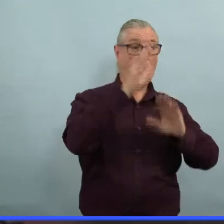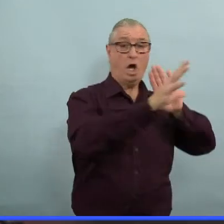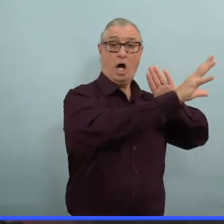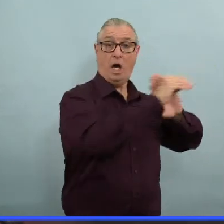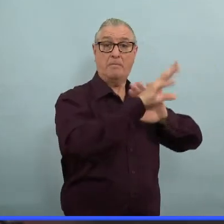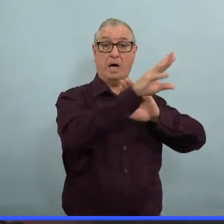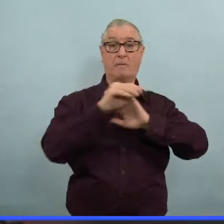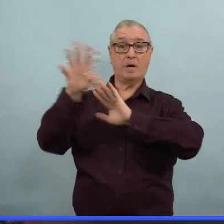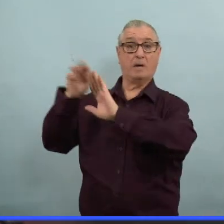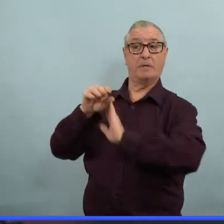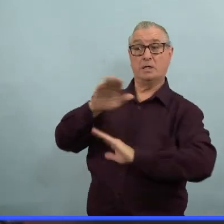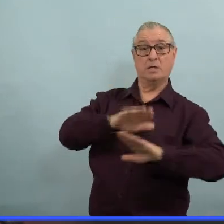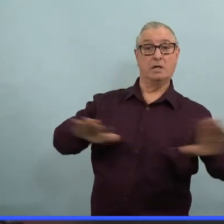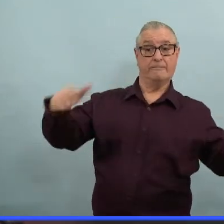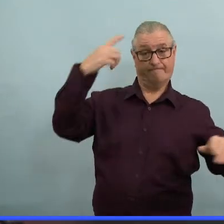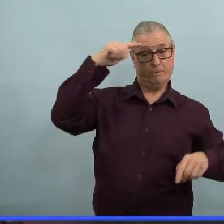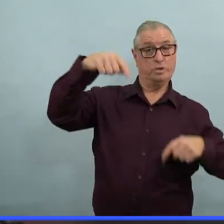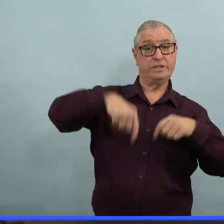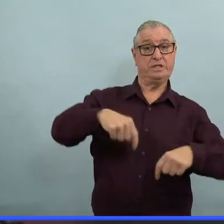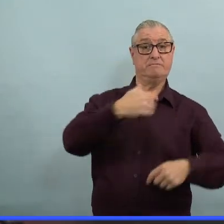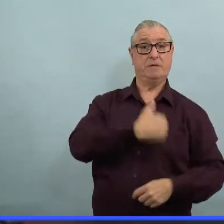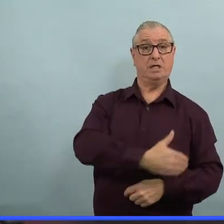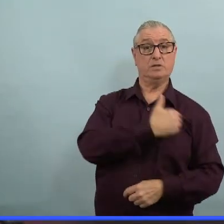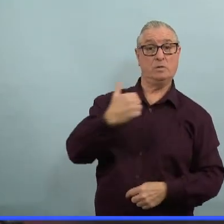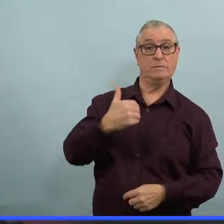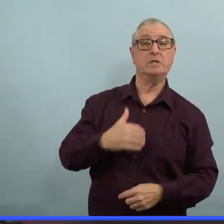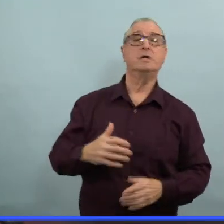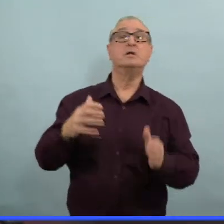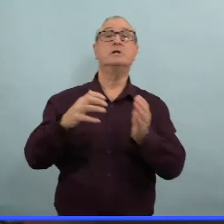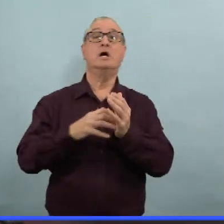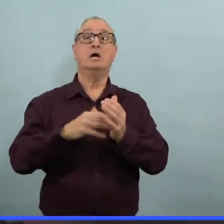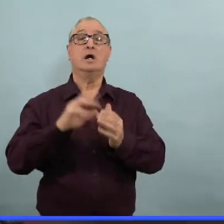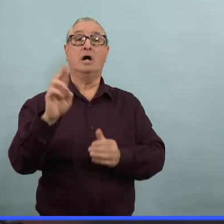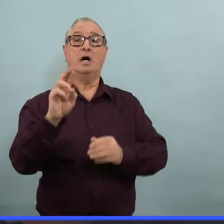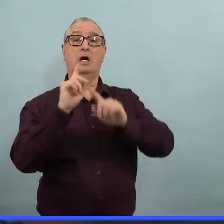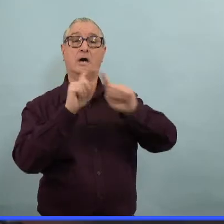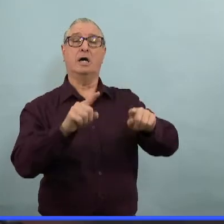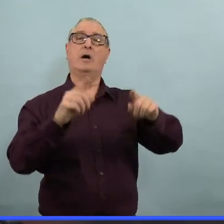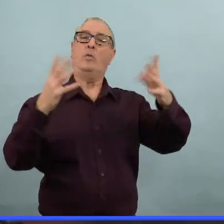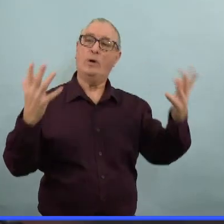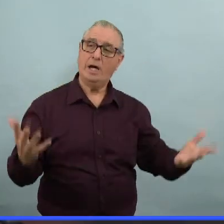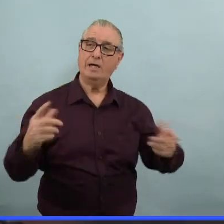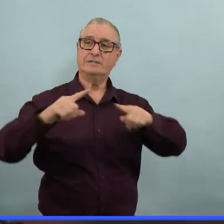the right way to do this right and it's a balance between one is um we want to limit contacts um but